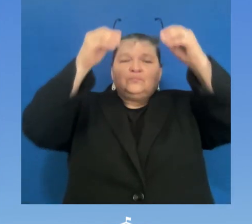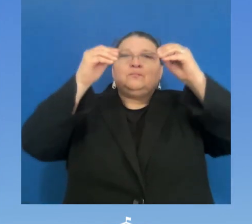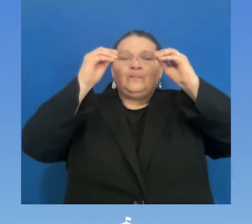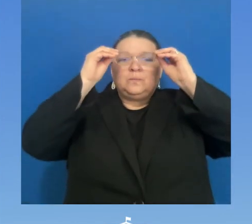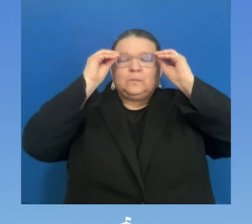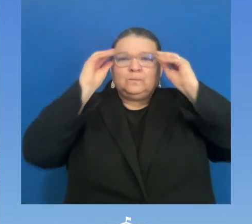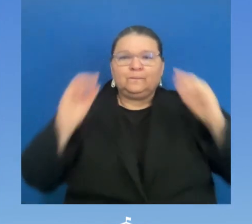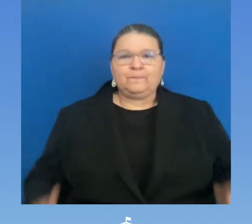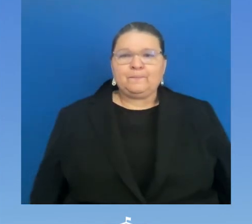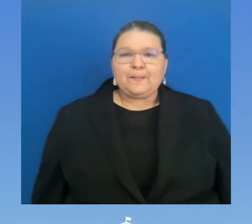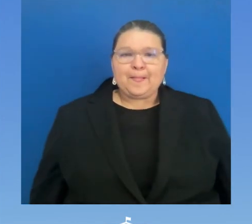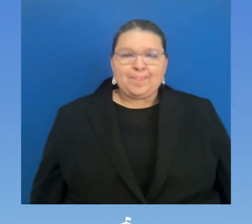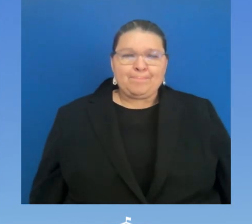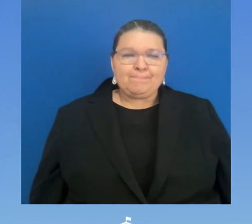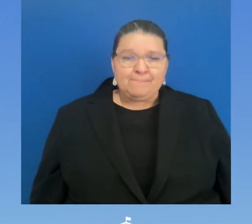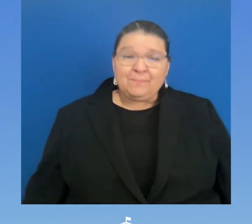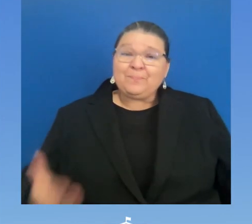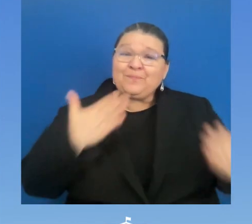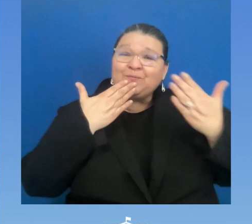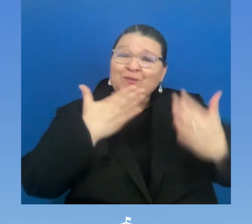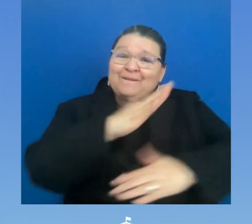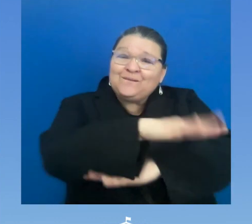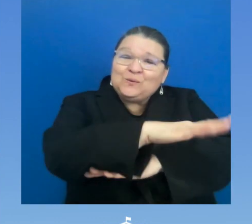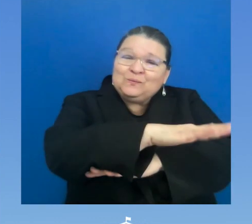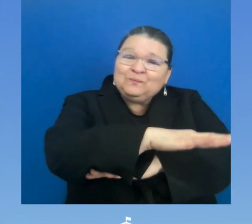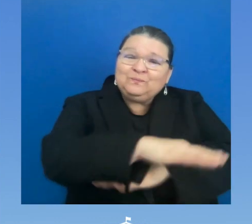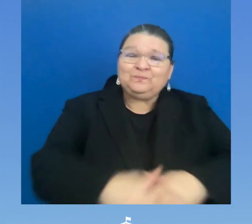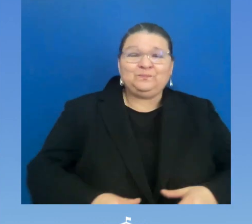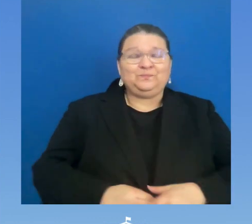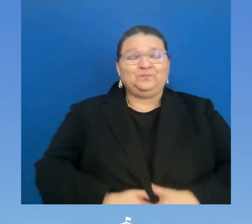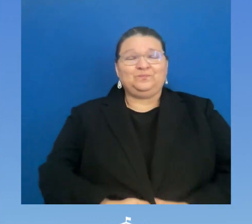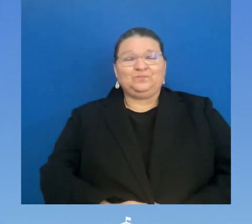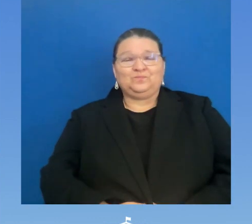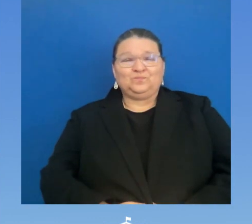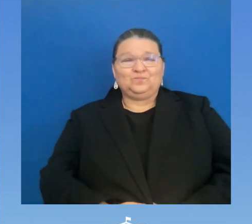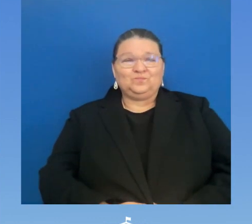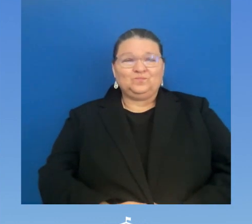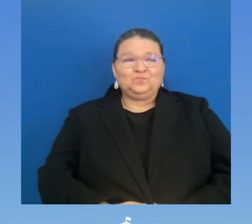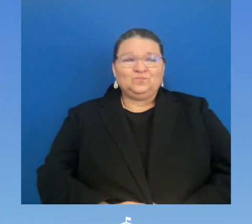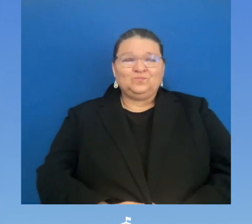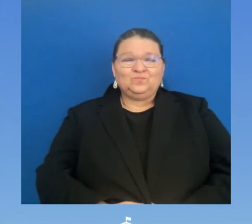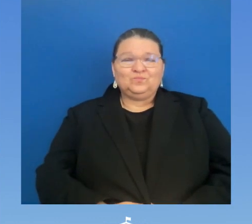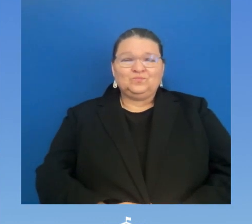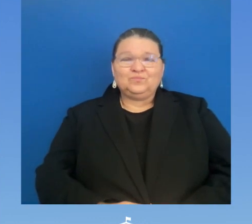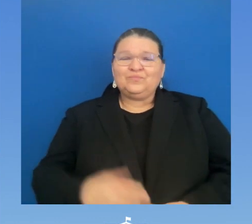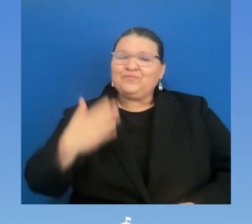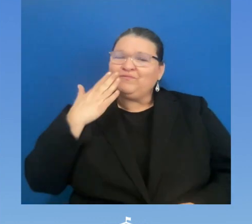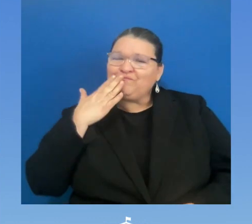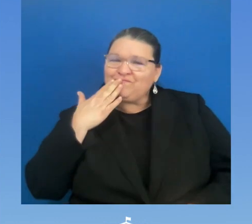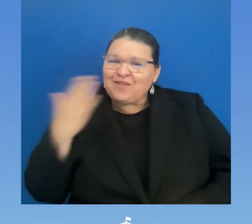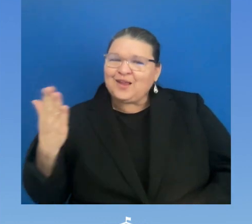Good afternoon. Jen Klein, thank you for the introduction and mostly